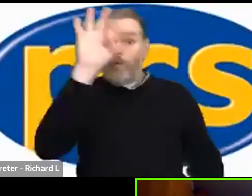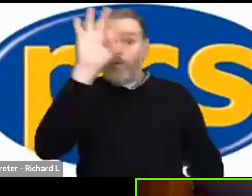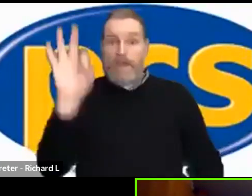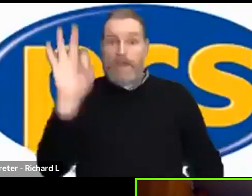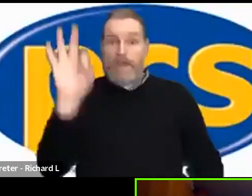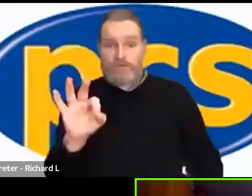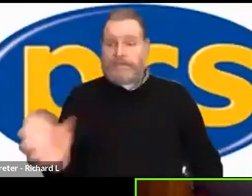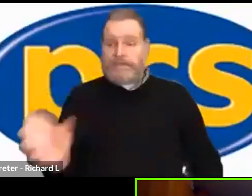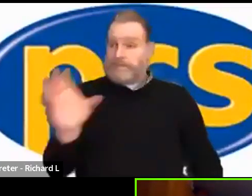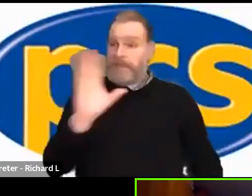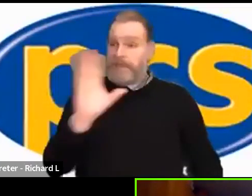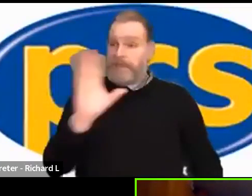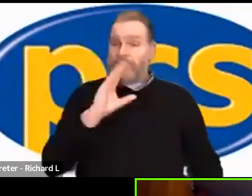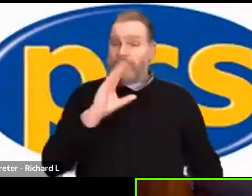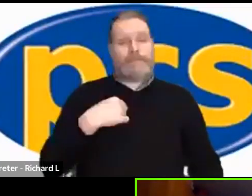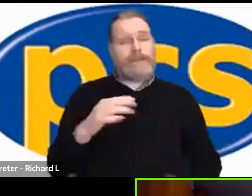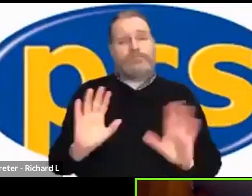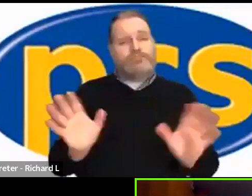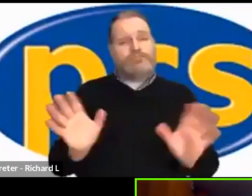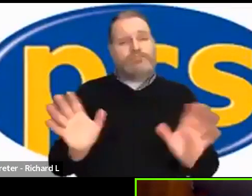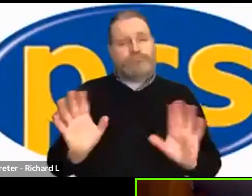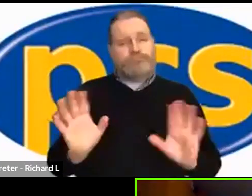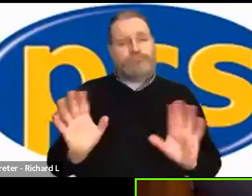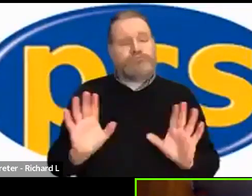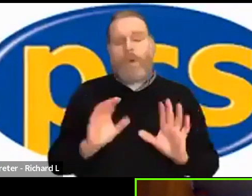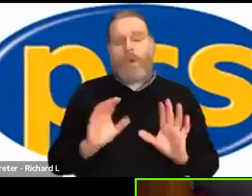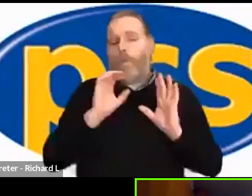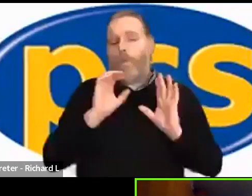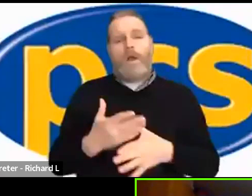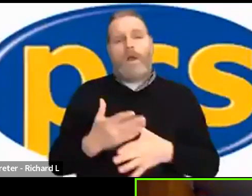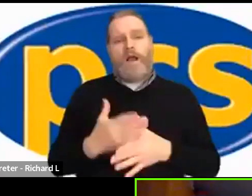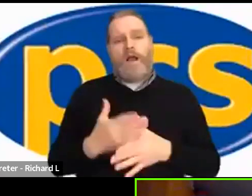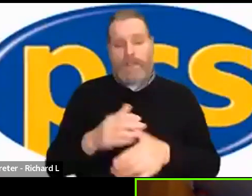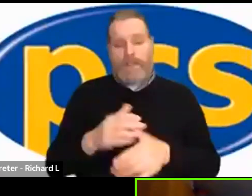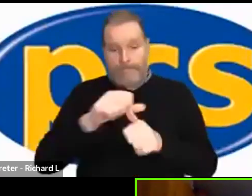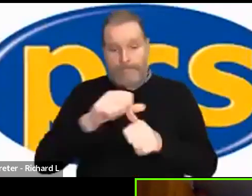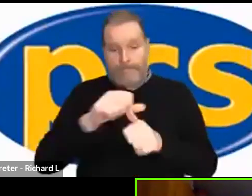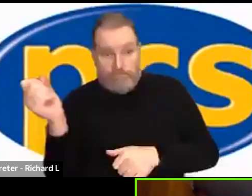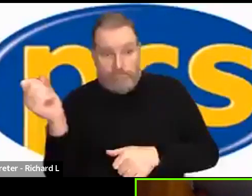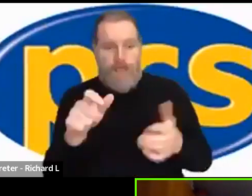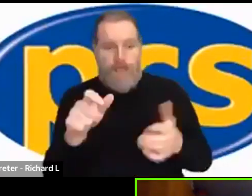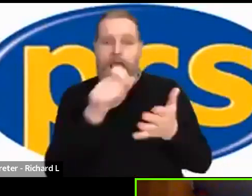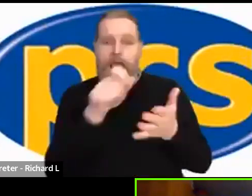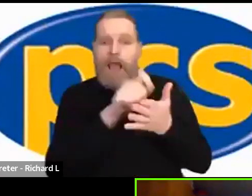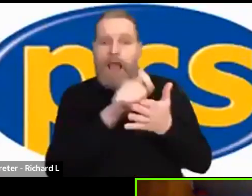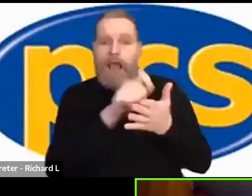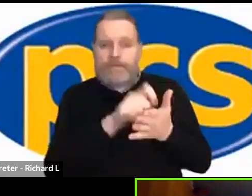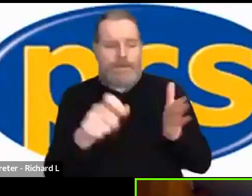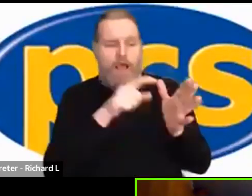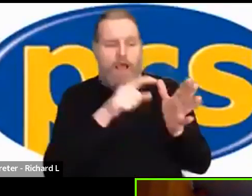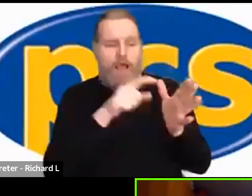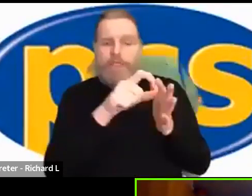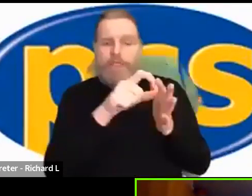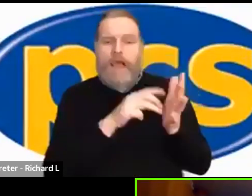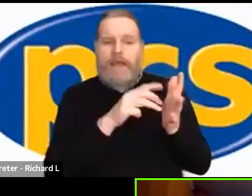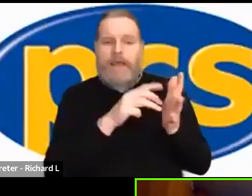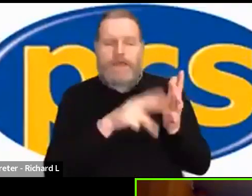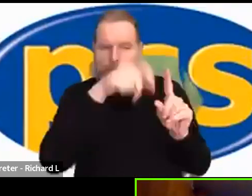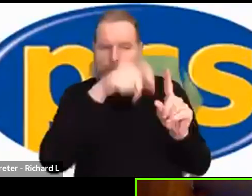If you have questions, comments or contributions, please don't send them to me. to me directly. I don't receive them. e them. Send them to the admin e them. Send them to the Admin, who will put the details in the